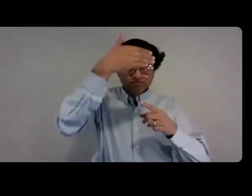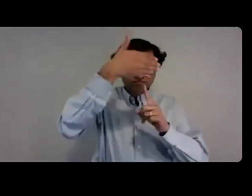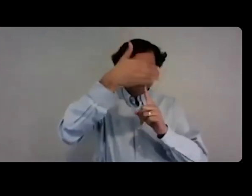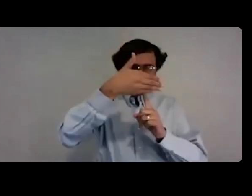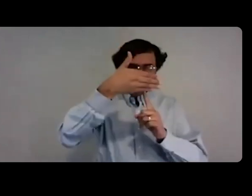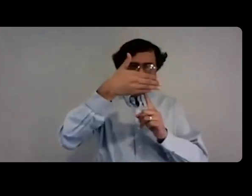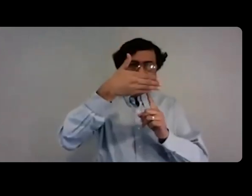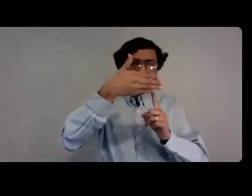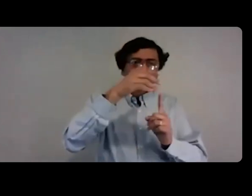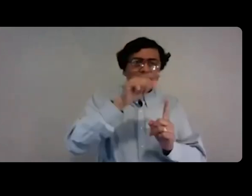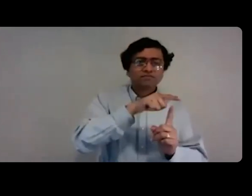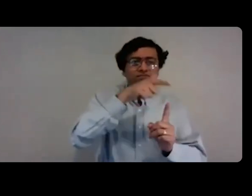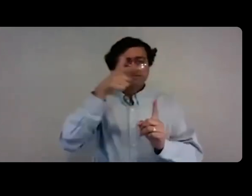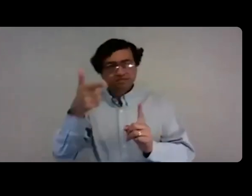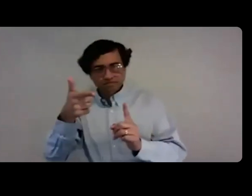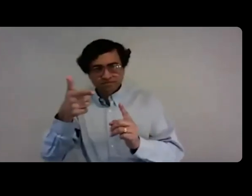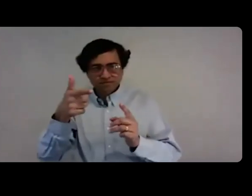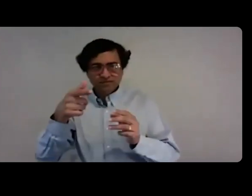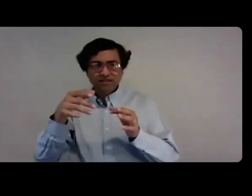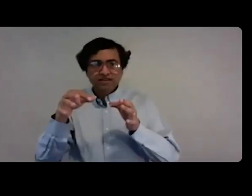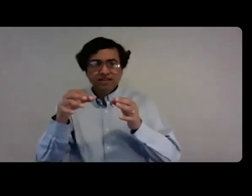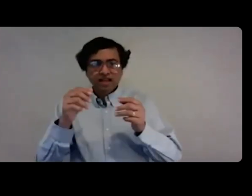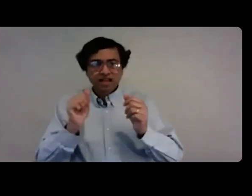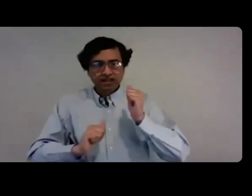They had something known as inter titles where you would literally have